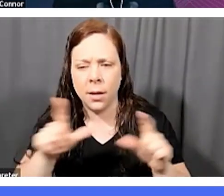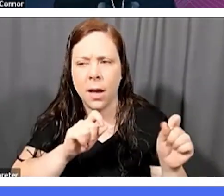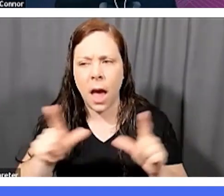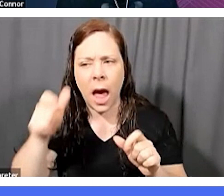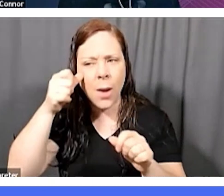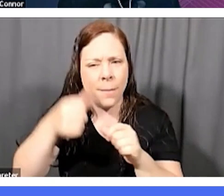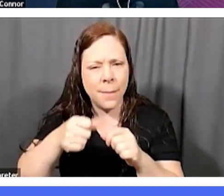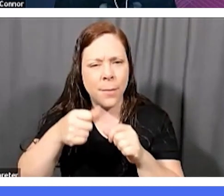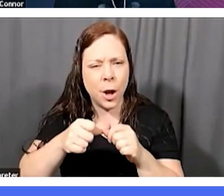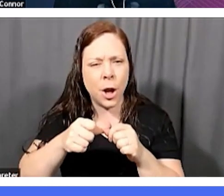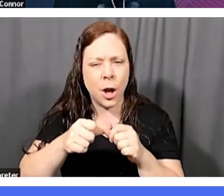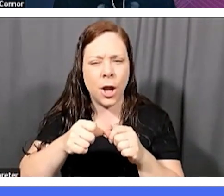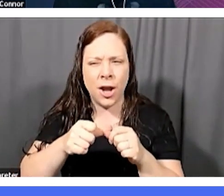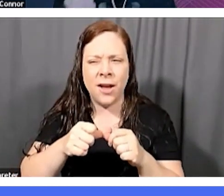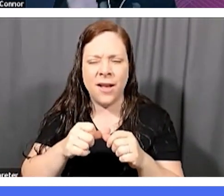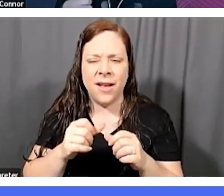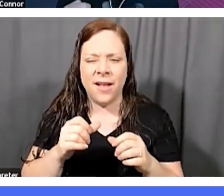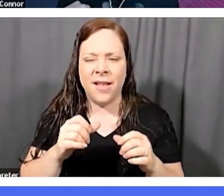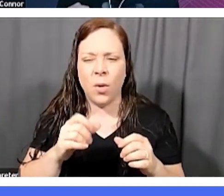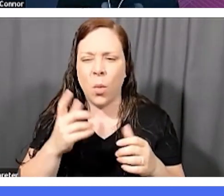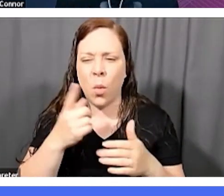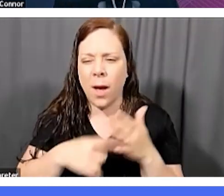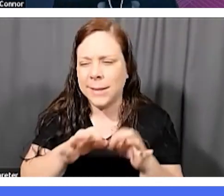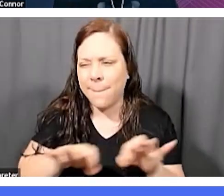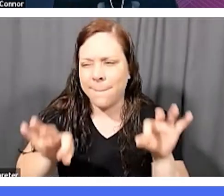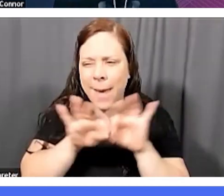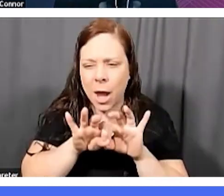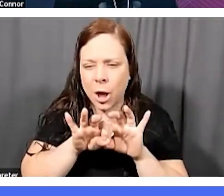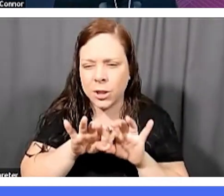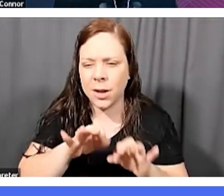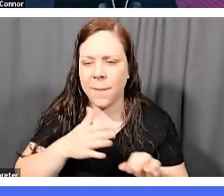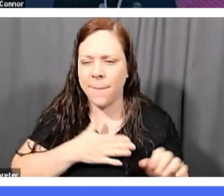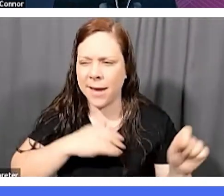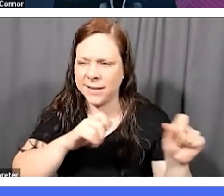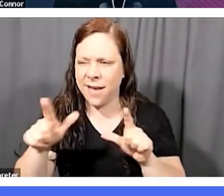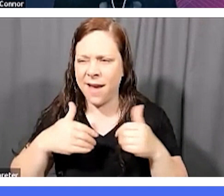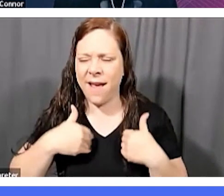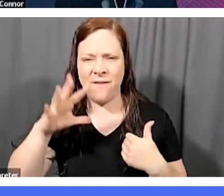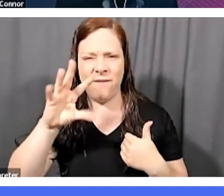And man, I remember that slide that had 50 items on it. Oh, that probably wasn't a great experience,